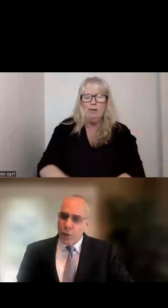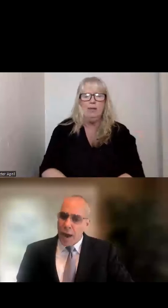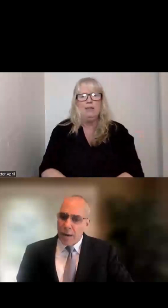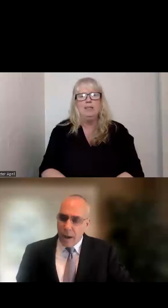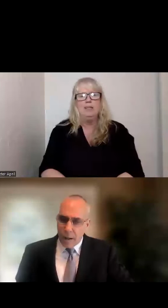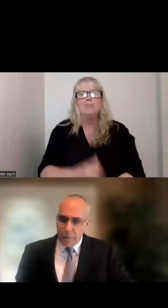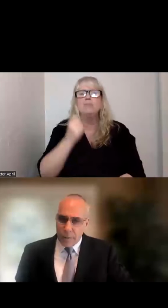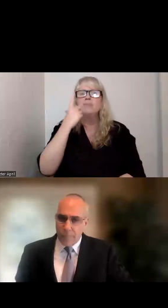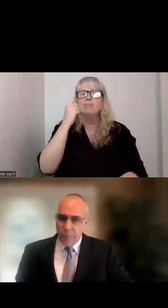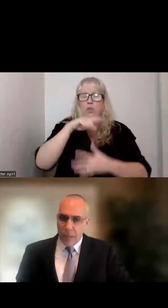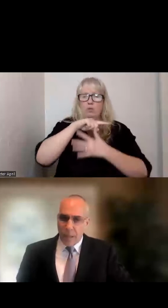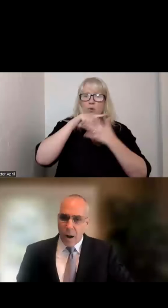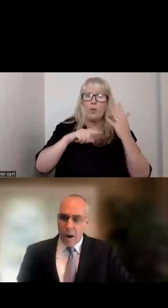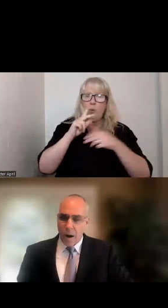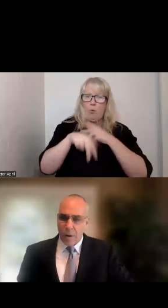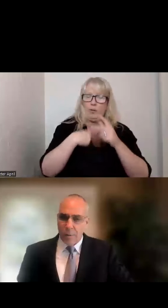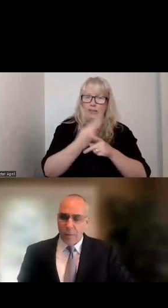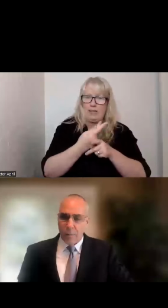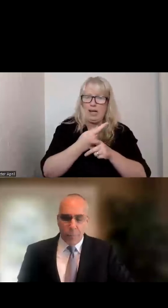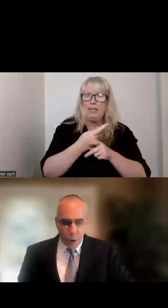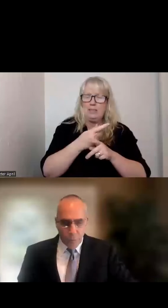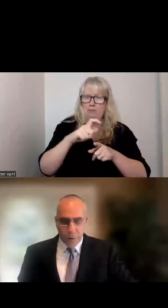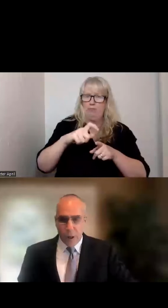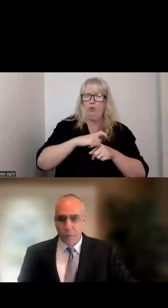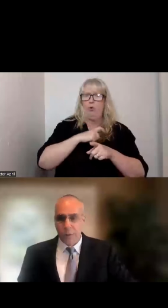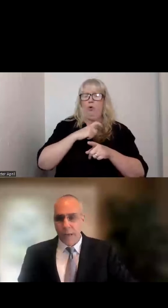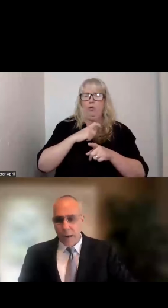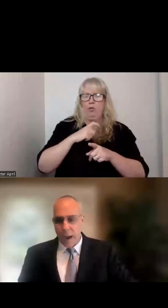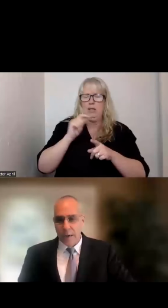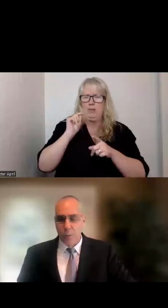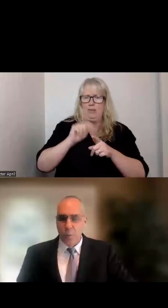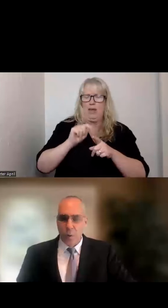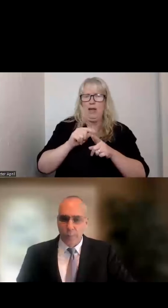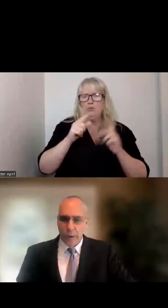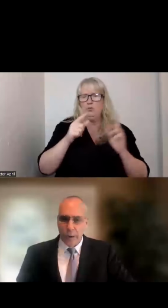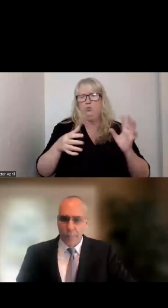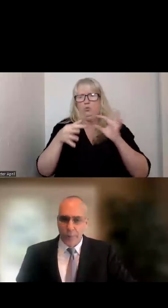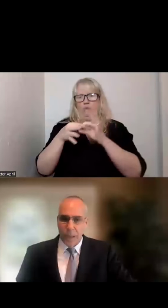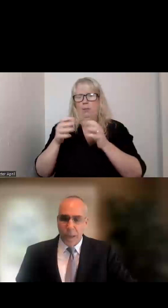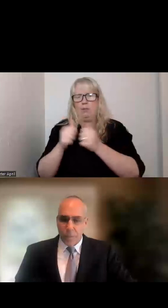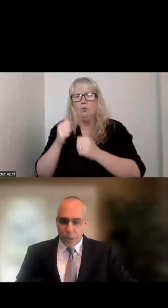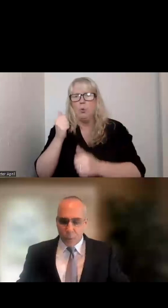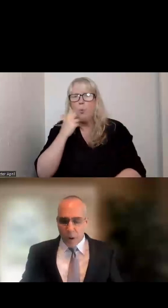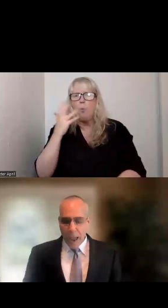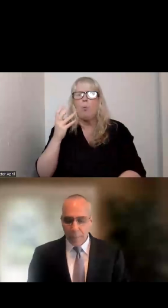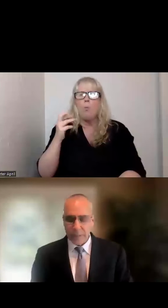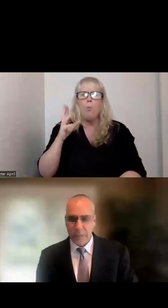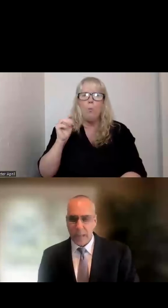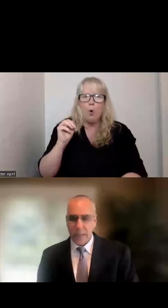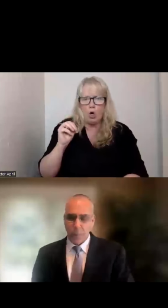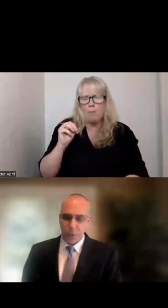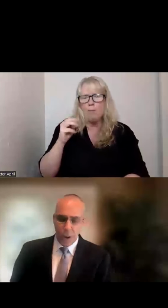THOSE KIND OF CALLS ARE THE PERFECT CALL TO GET TIED INTO A WARM LINE. WHAT HAPPENS IS THE PERSON